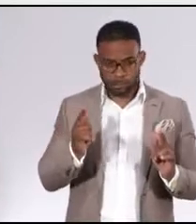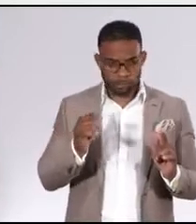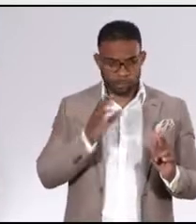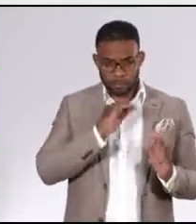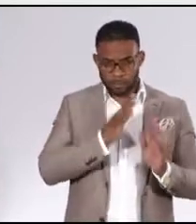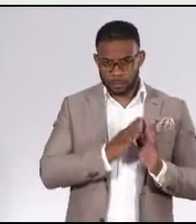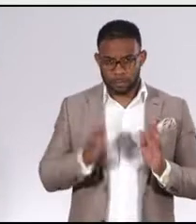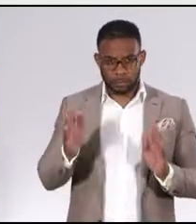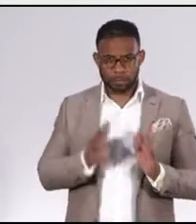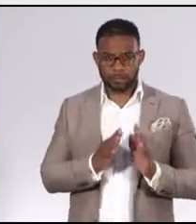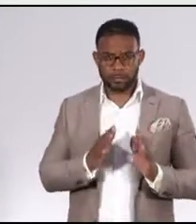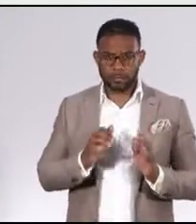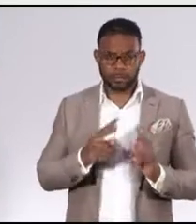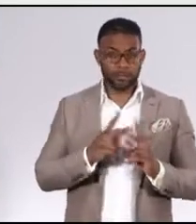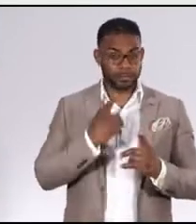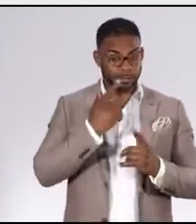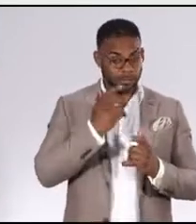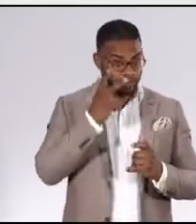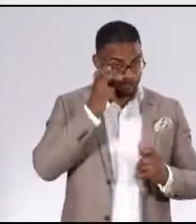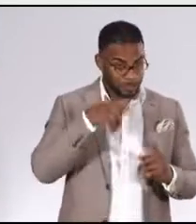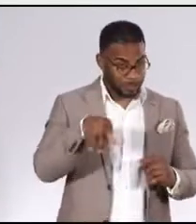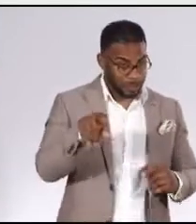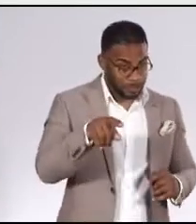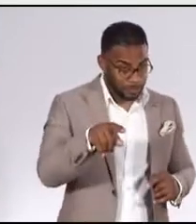um We're very interested to hear from you when you share